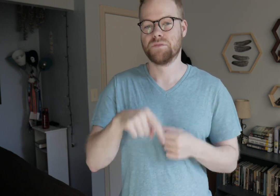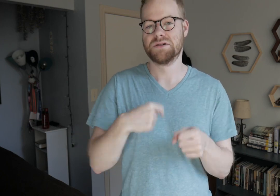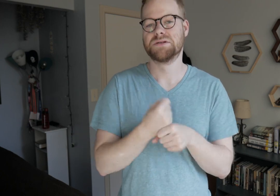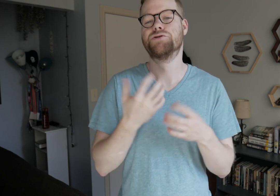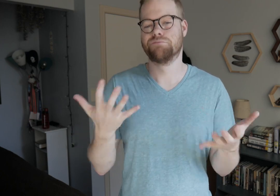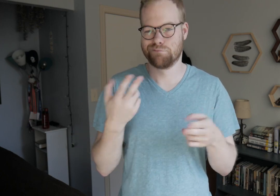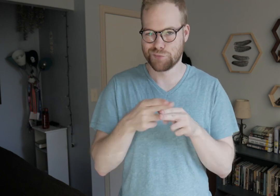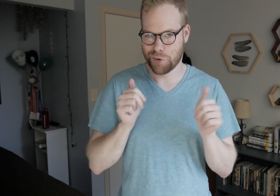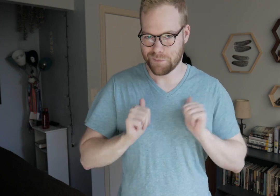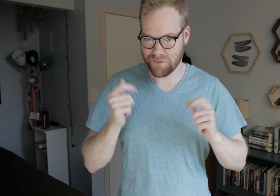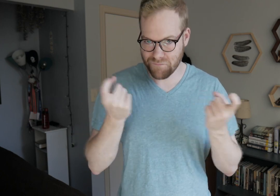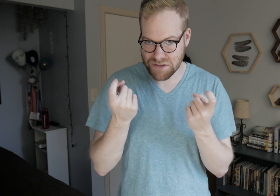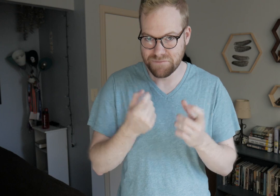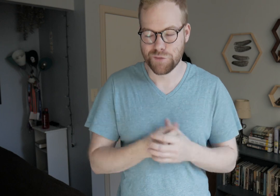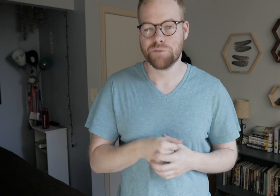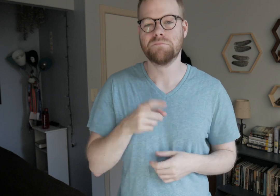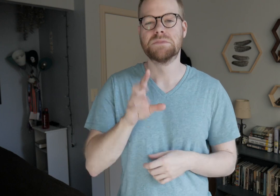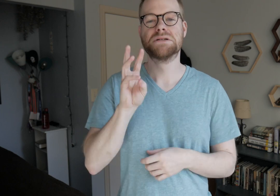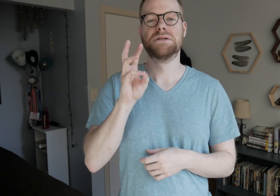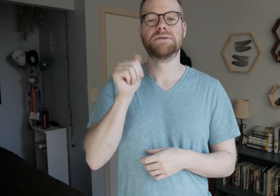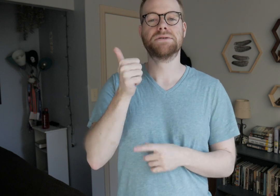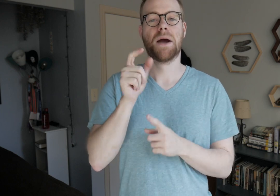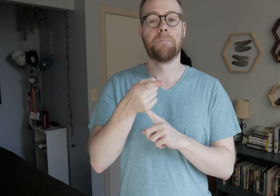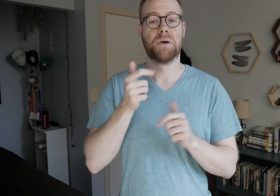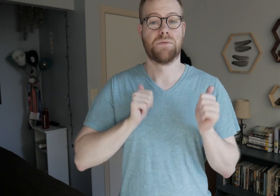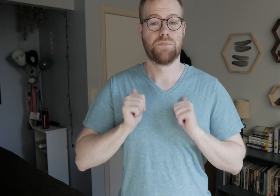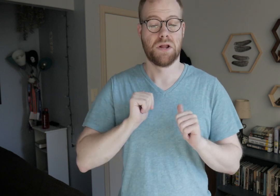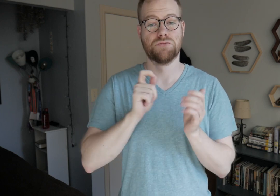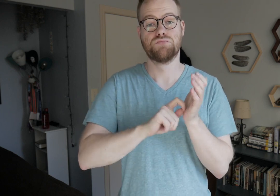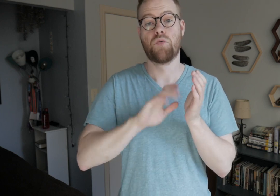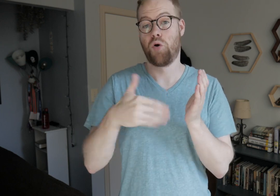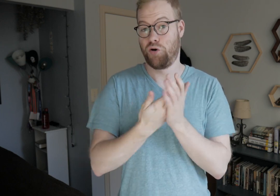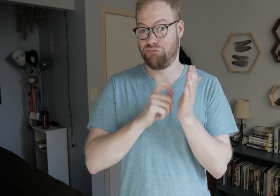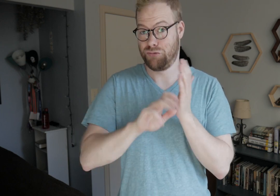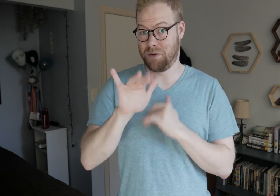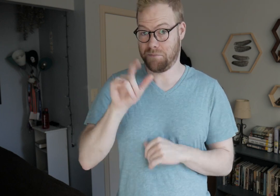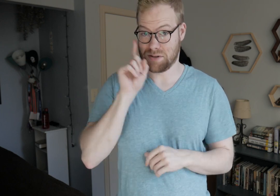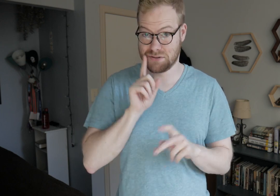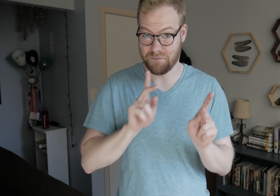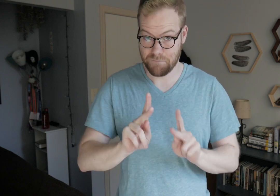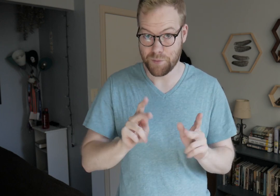This year was the Short Play Festival, which had six ten-minute plays all written by deaf people.